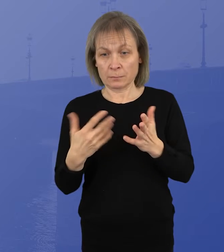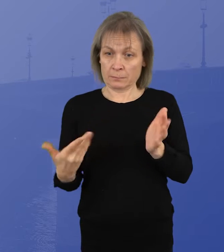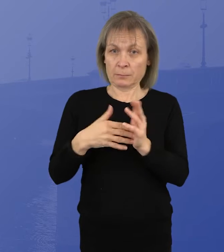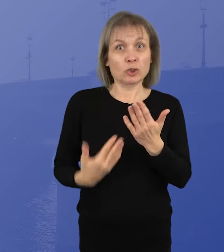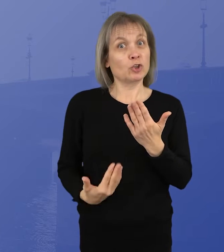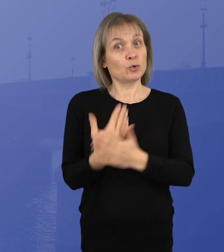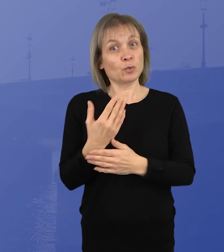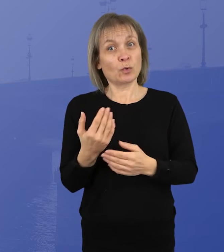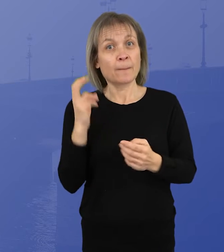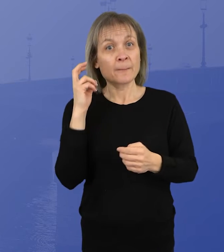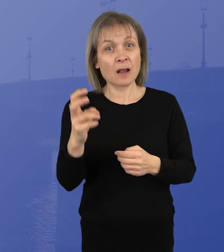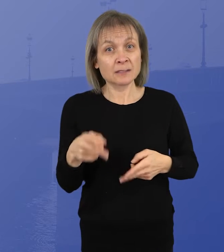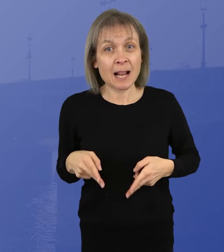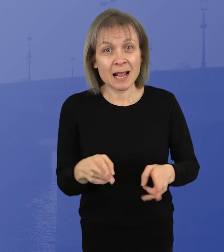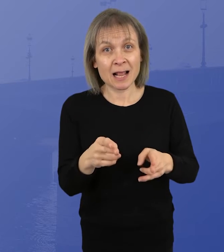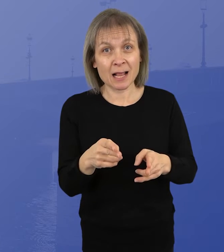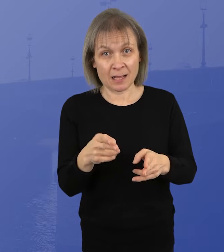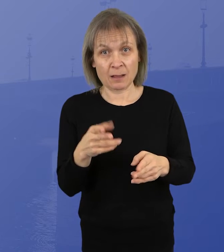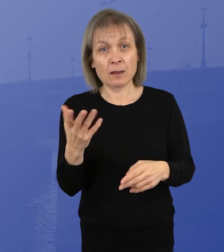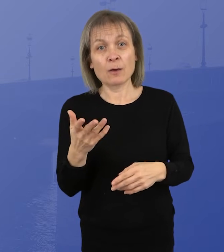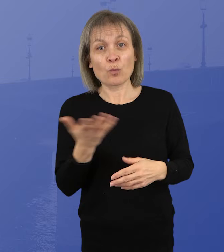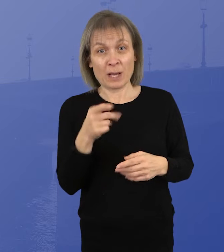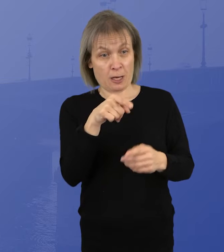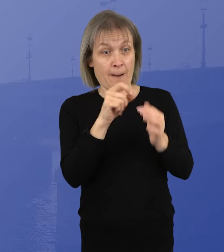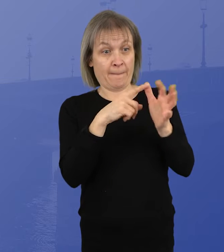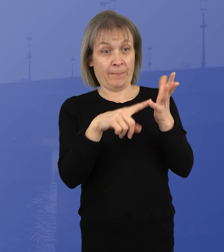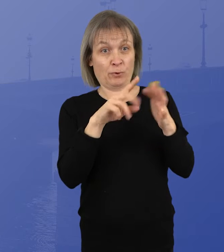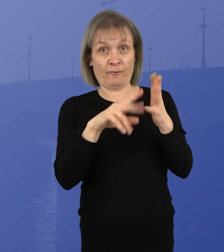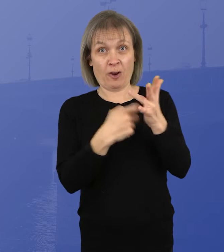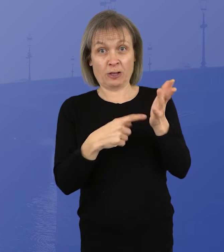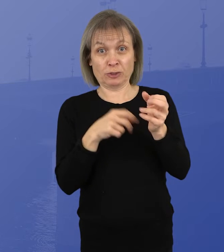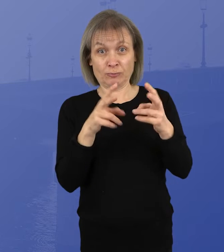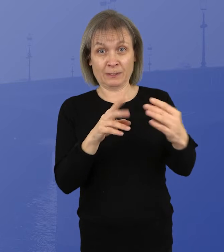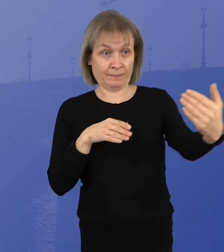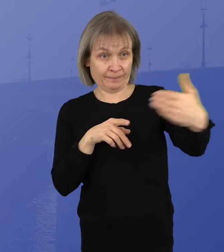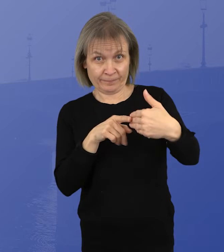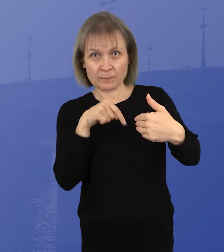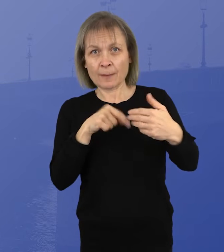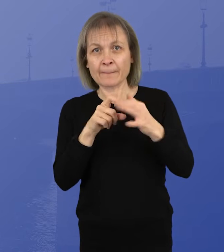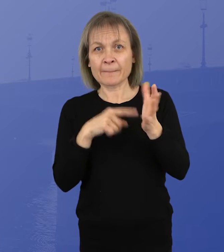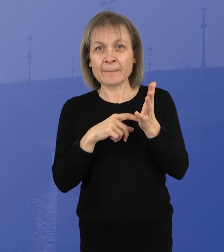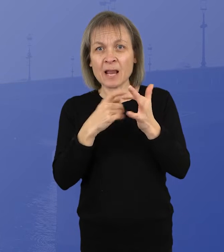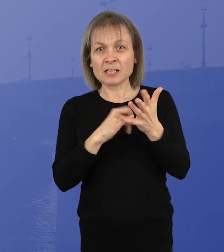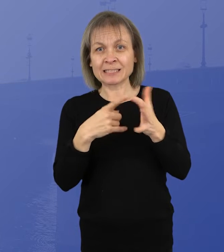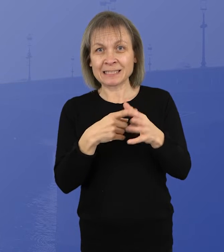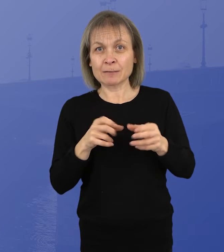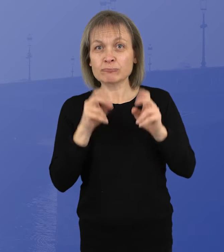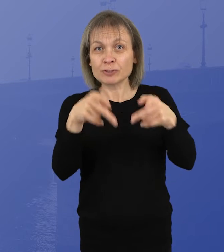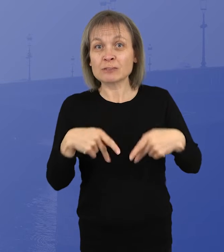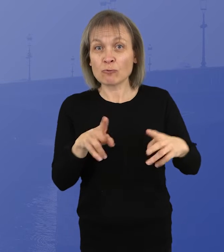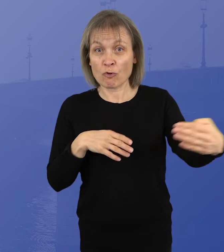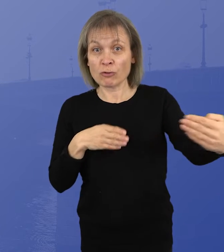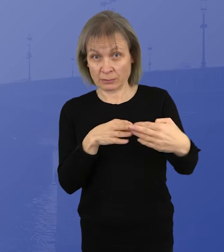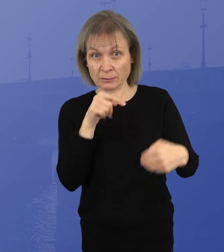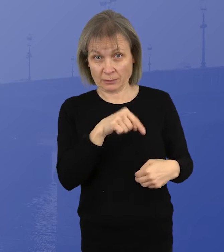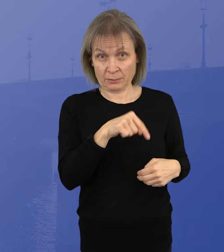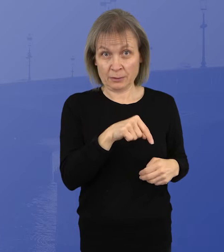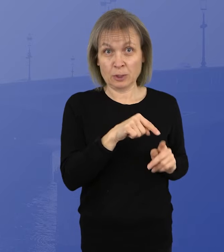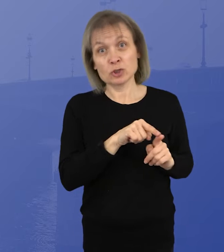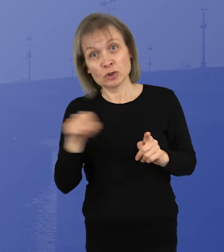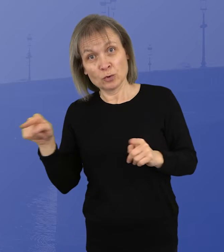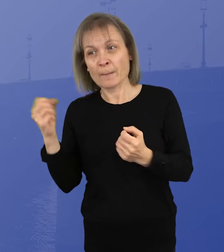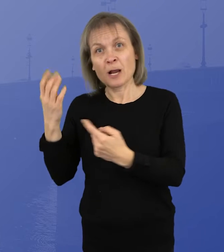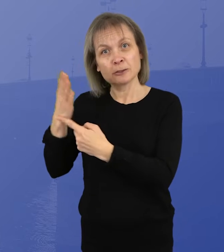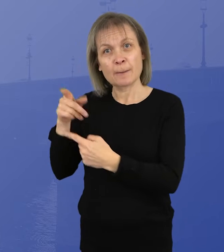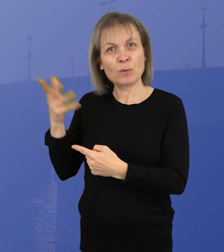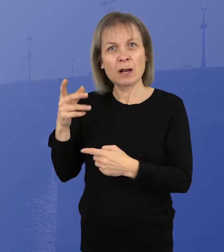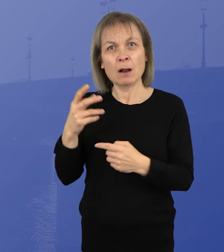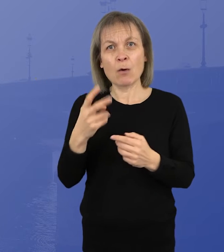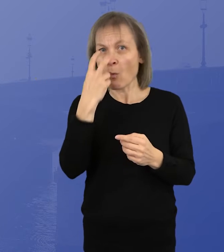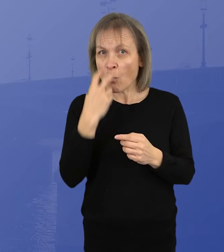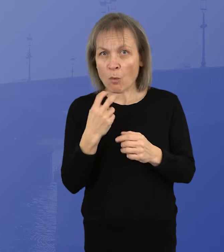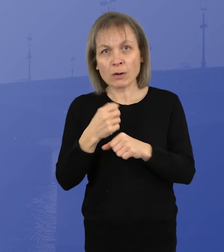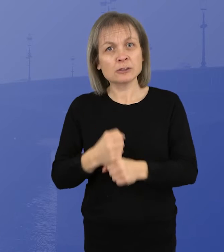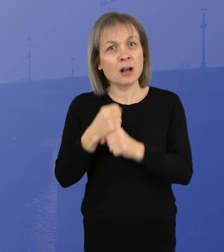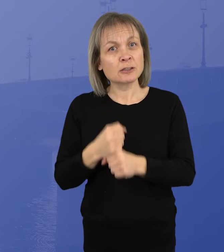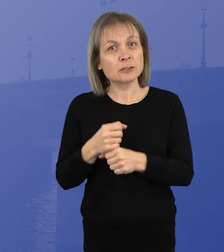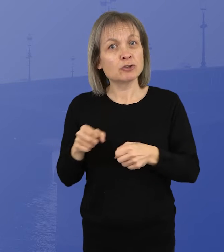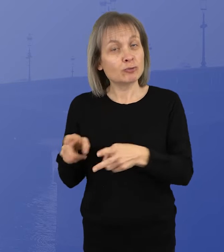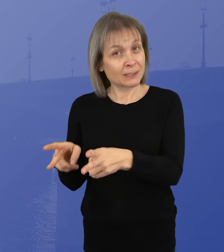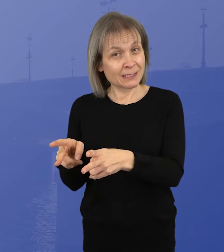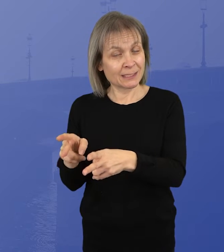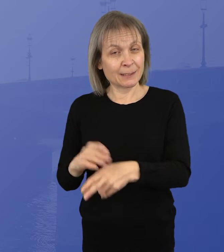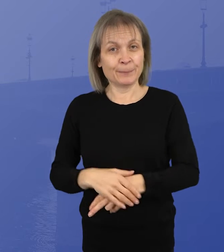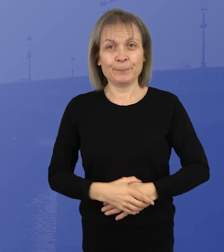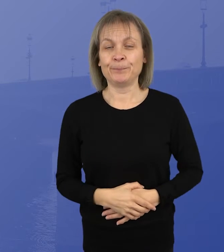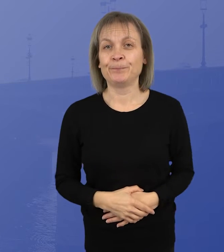and building a new bus lane where Beaufort Street crosses Battersea Bridge Road to the bus stop on Old Church Street.